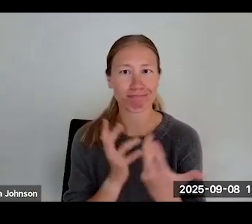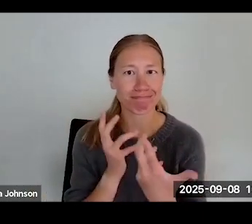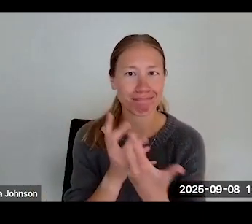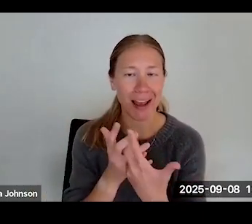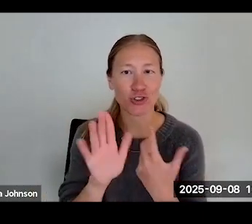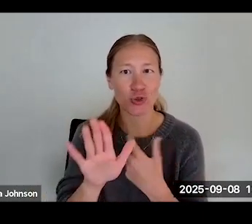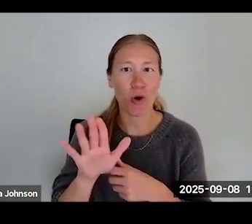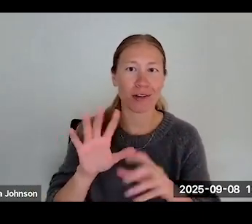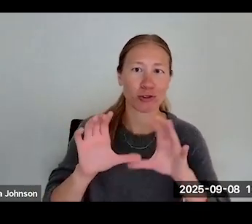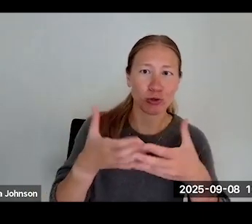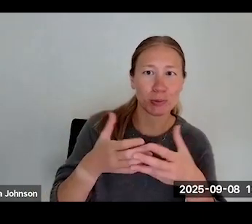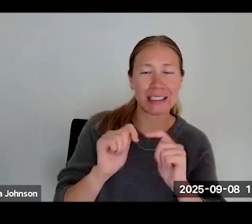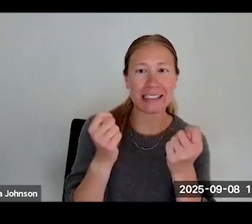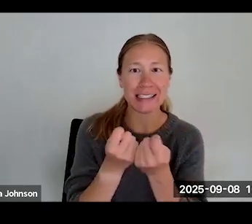to do more learning and education with.